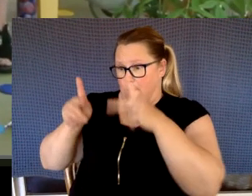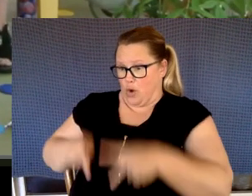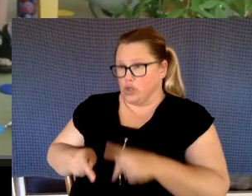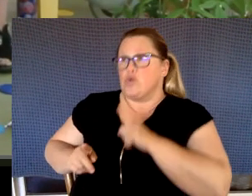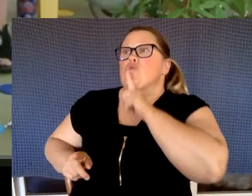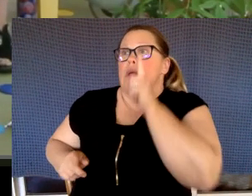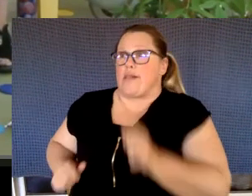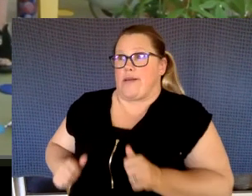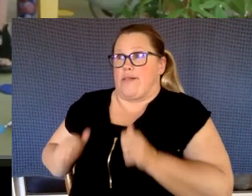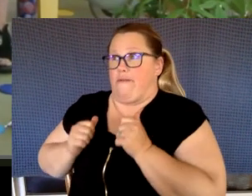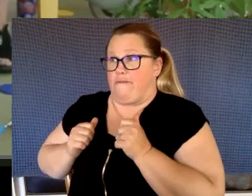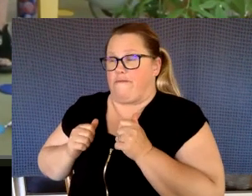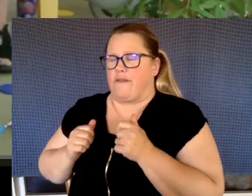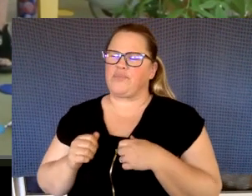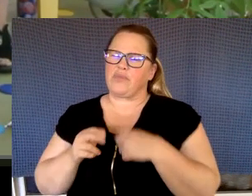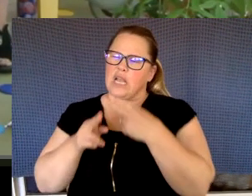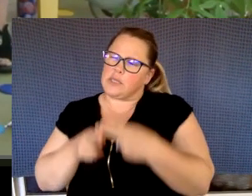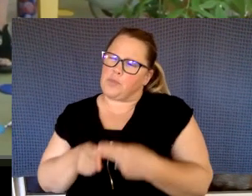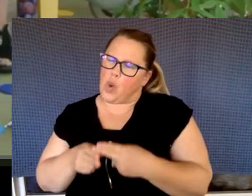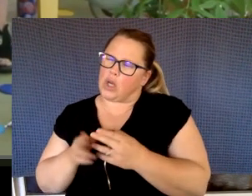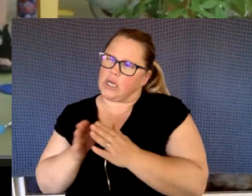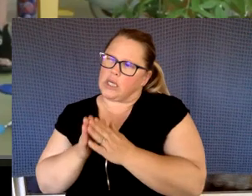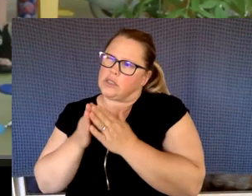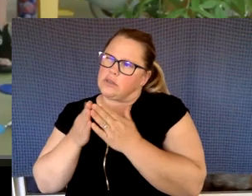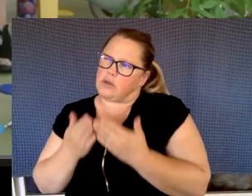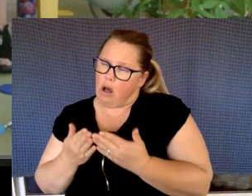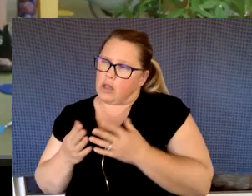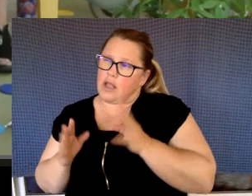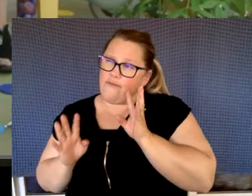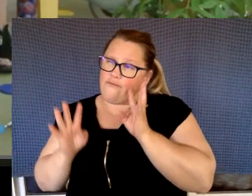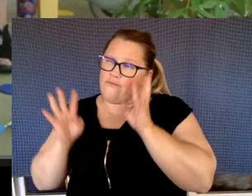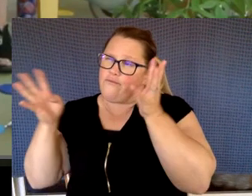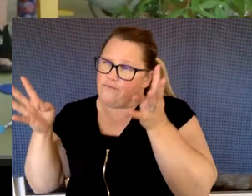would this book be fiction or non-fiction?